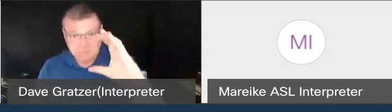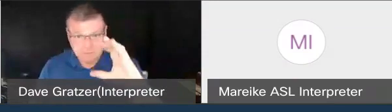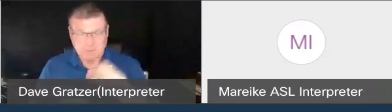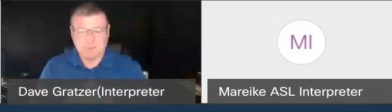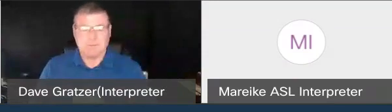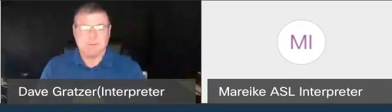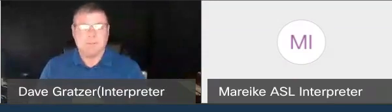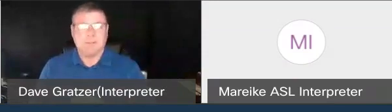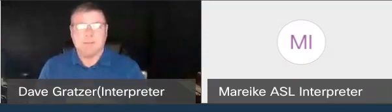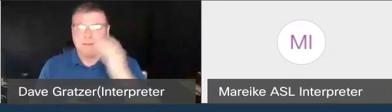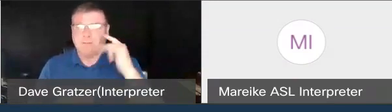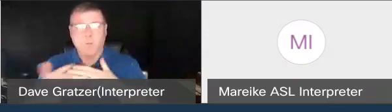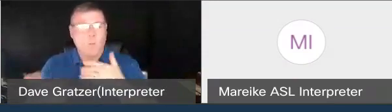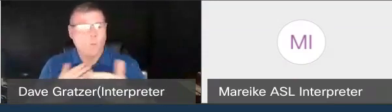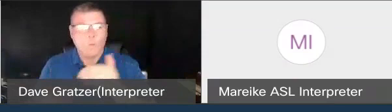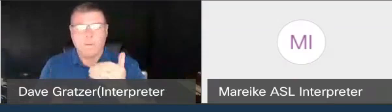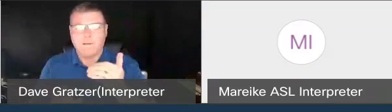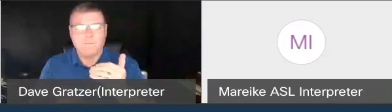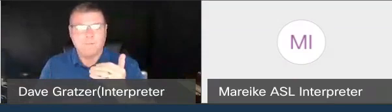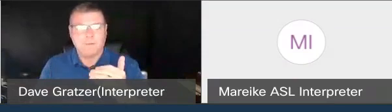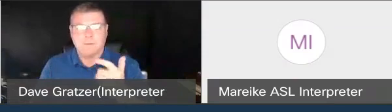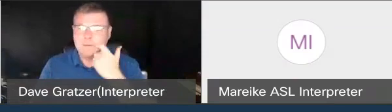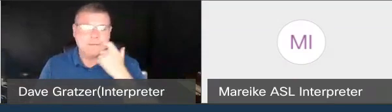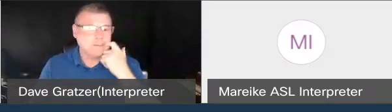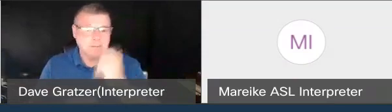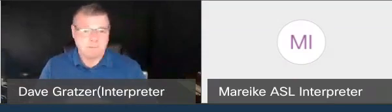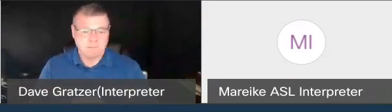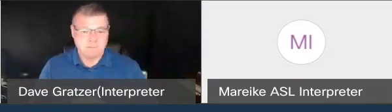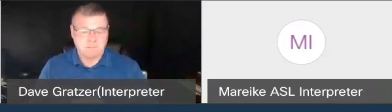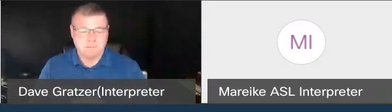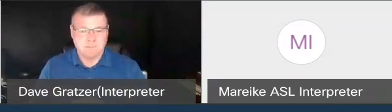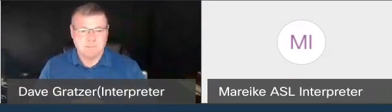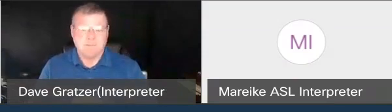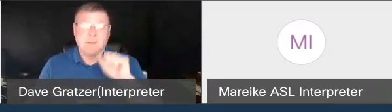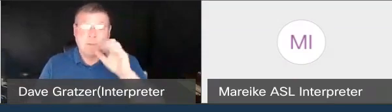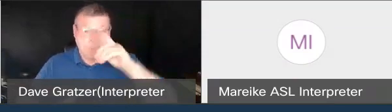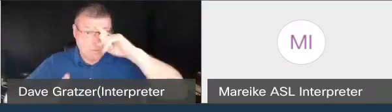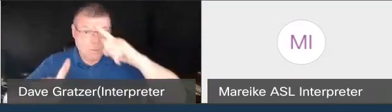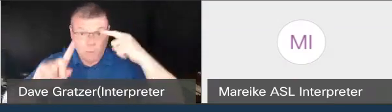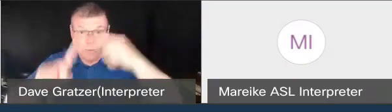uh, addiction they have, uh, without joke. So our goal here in San Diego